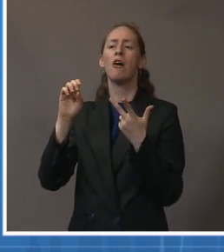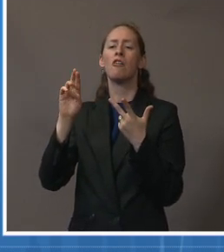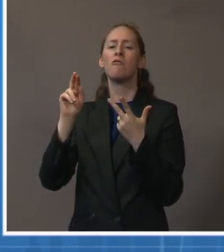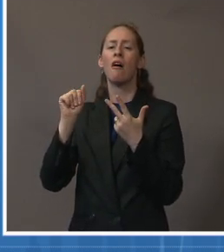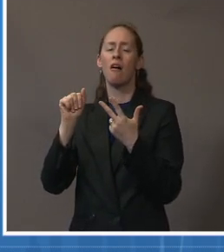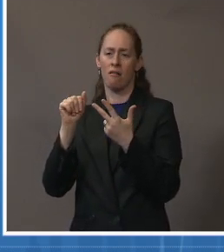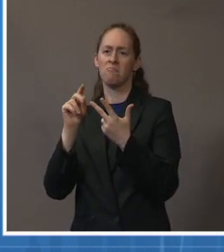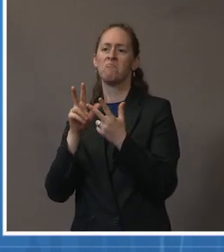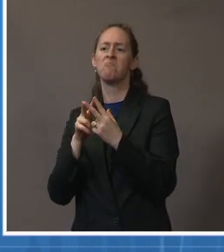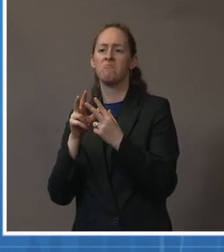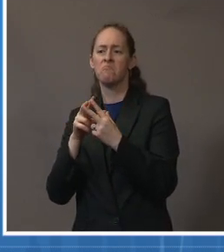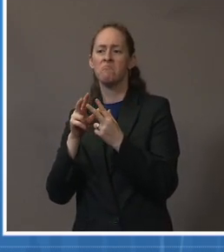Moderator: Kaitlan Collins, CNN.